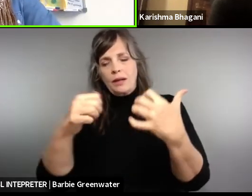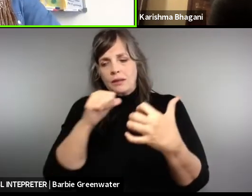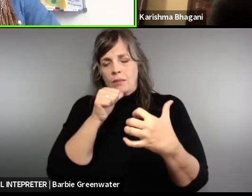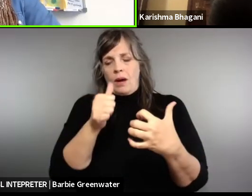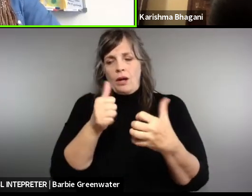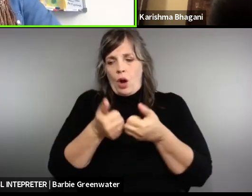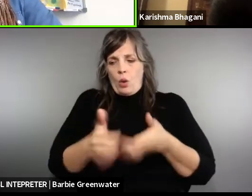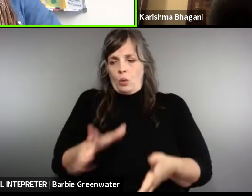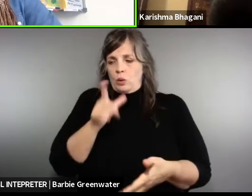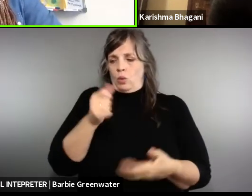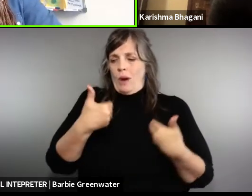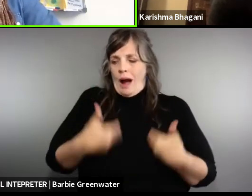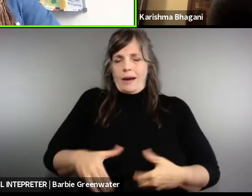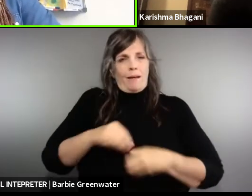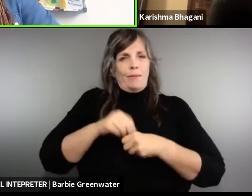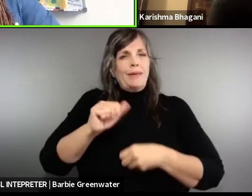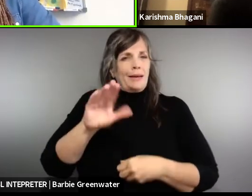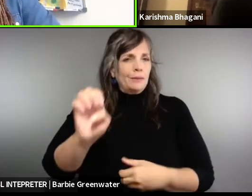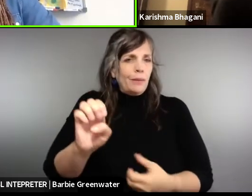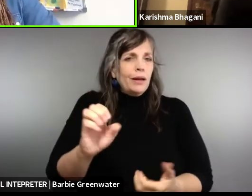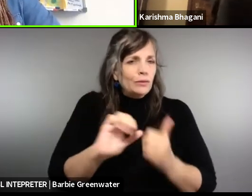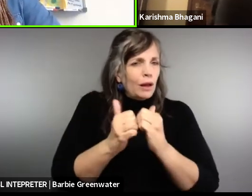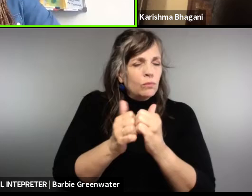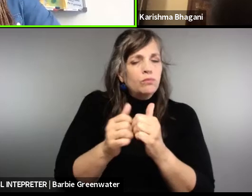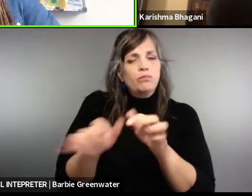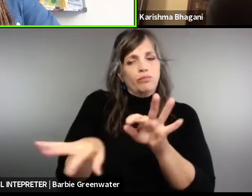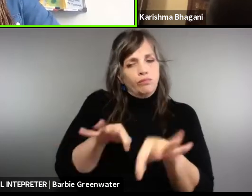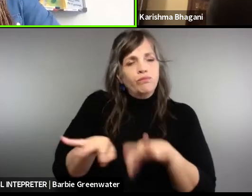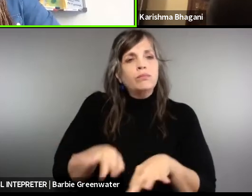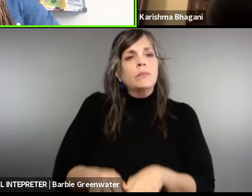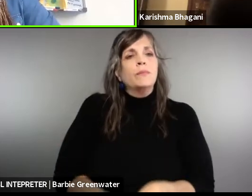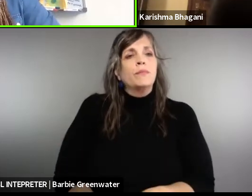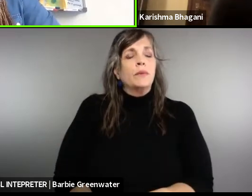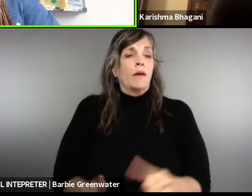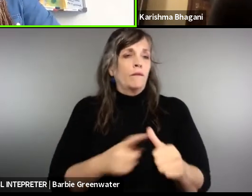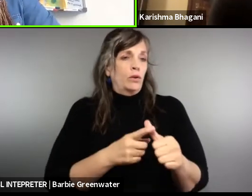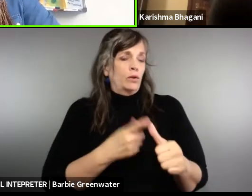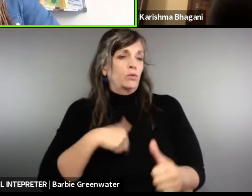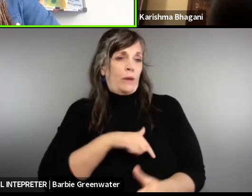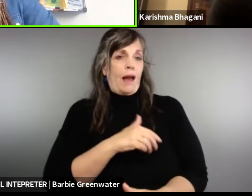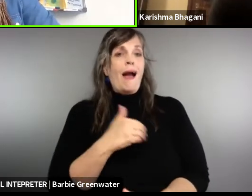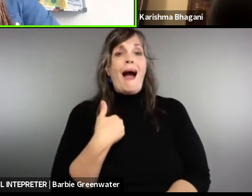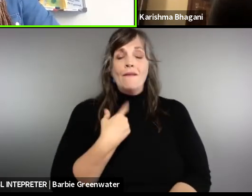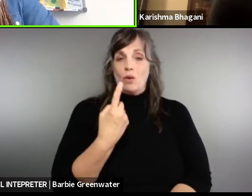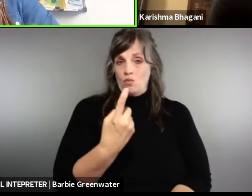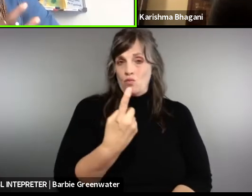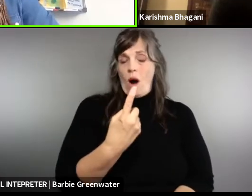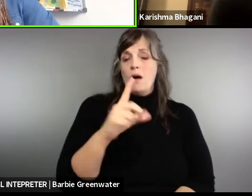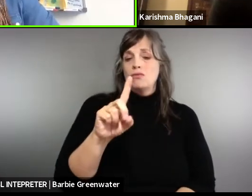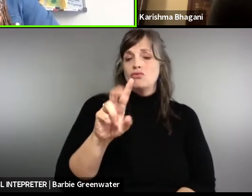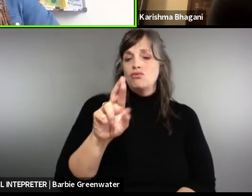So the first step we did, we had a dramaturge that was from Belgium, 'cause it was funded